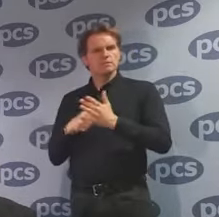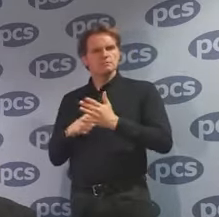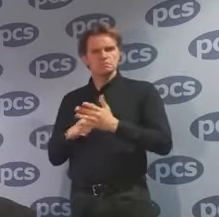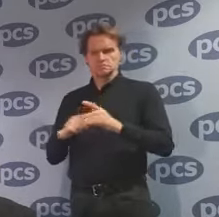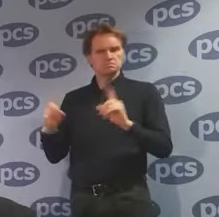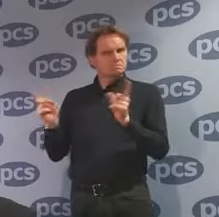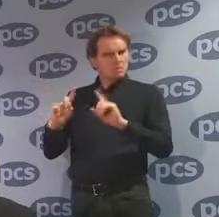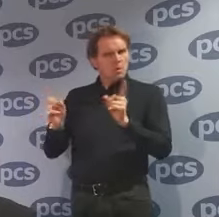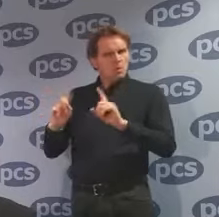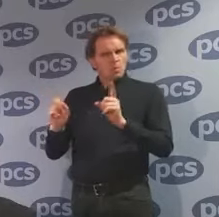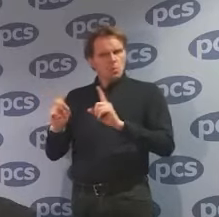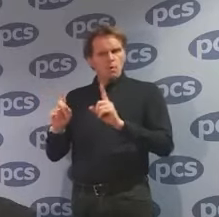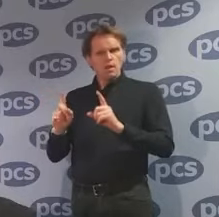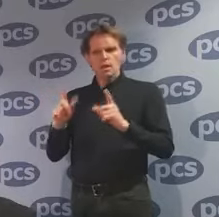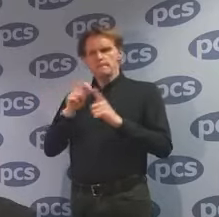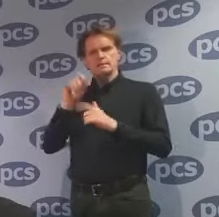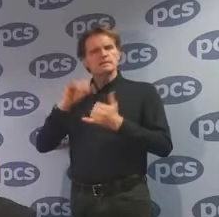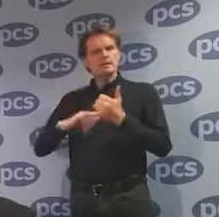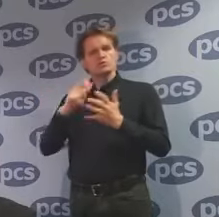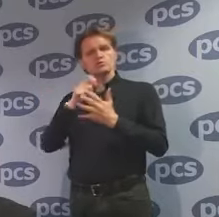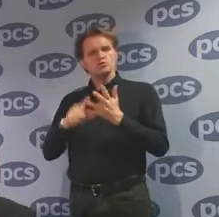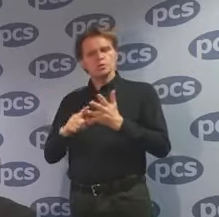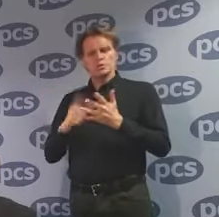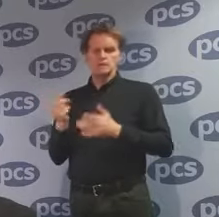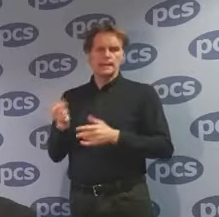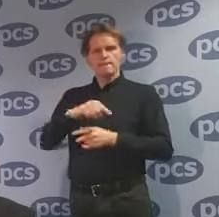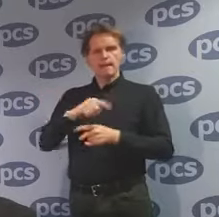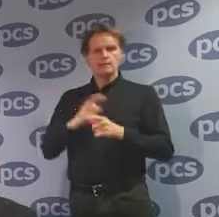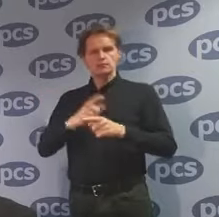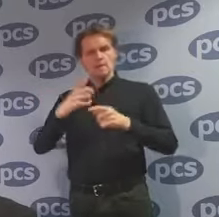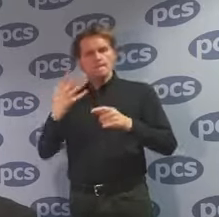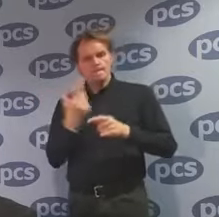progression reinstated and that's an issue that's always also been raised by